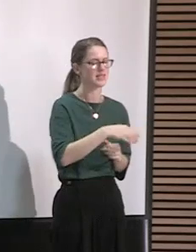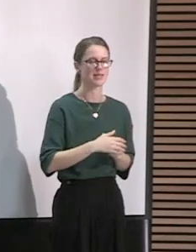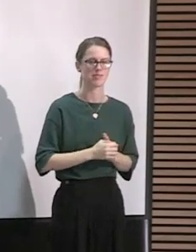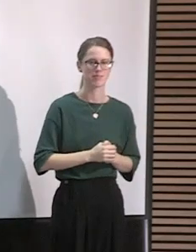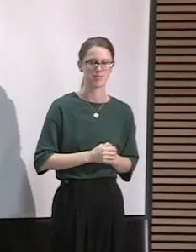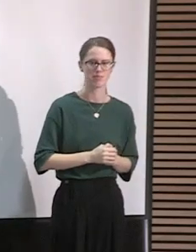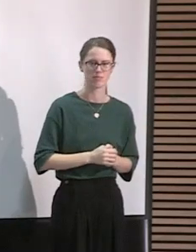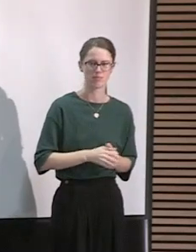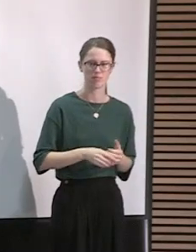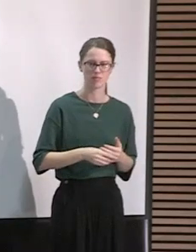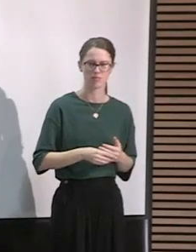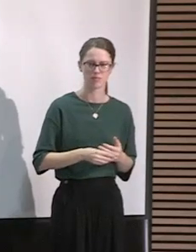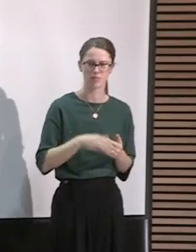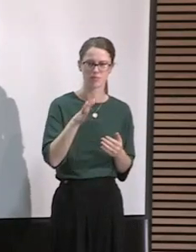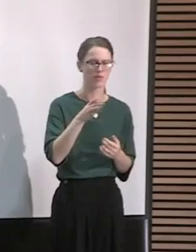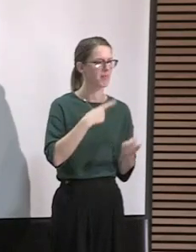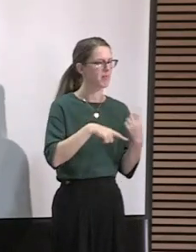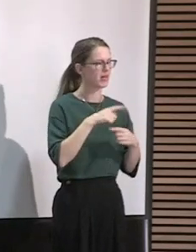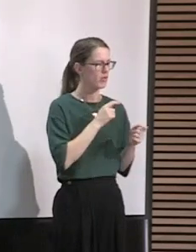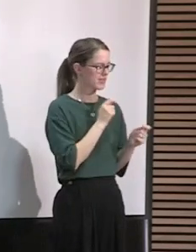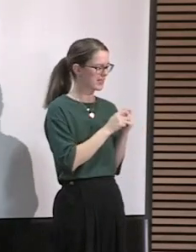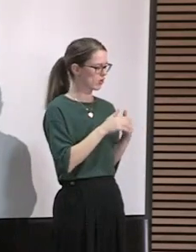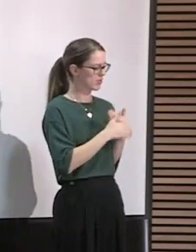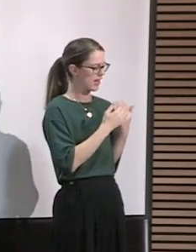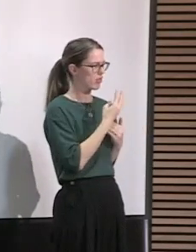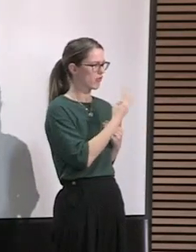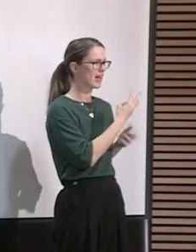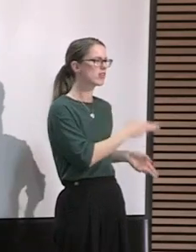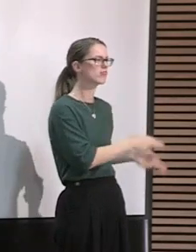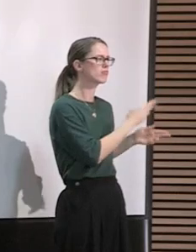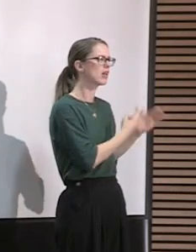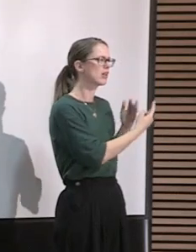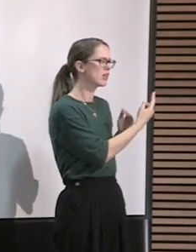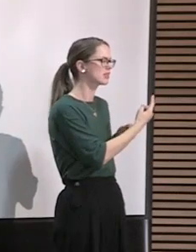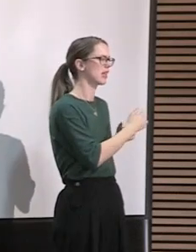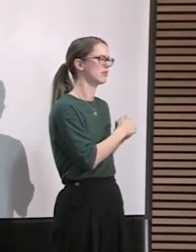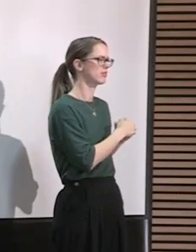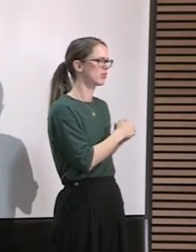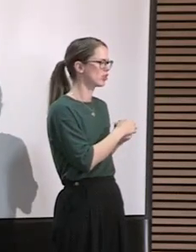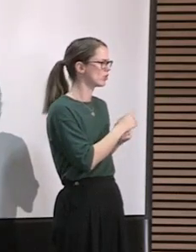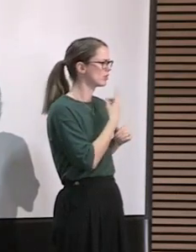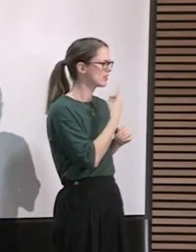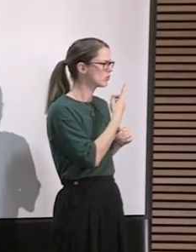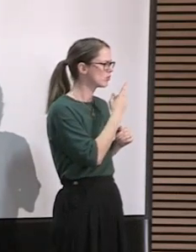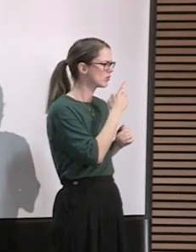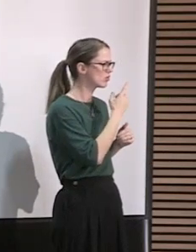improve the quality of mental health facilities at our DHBs.